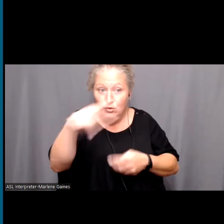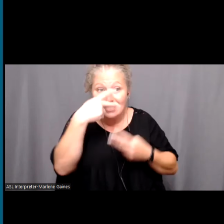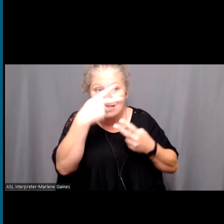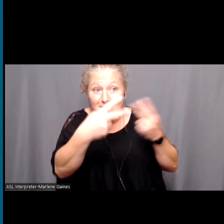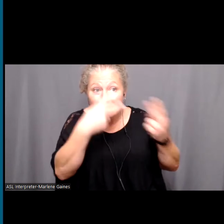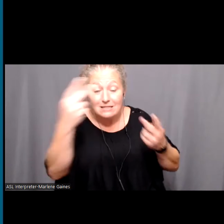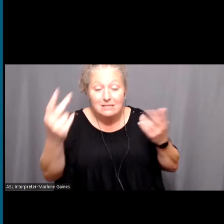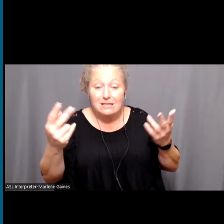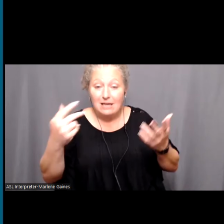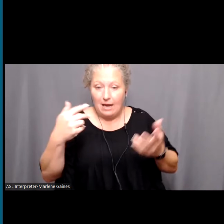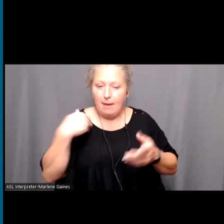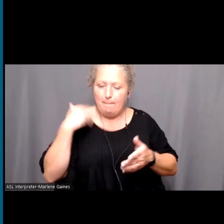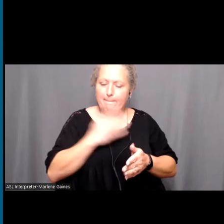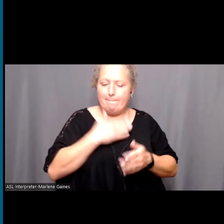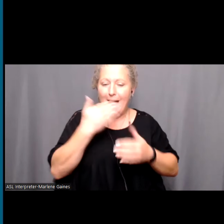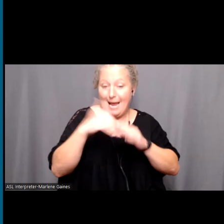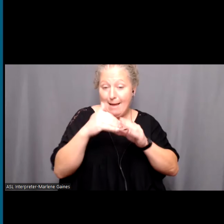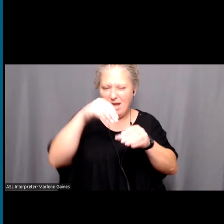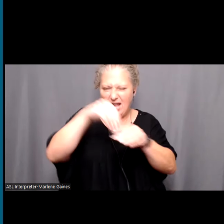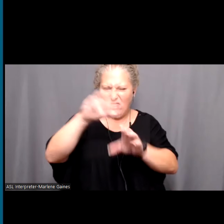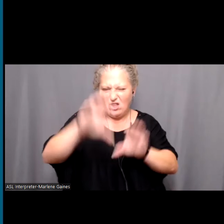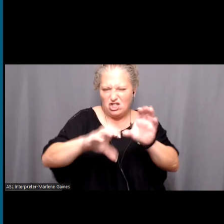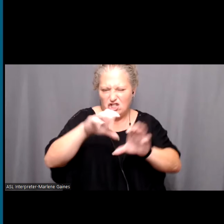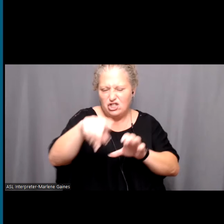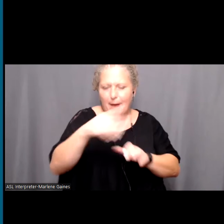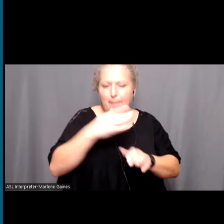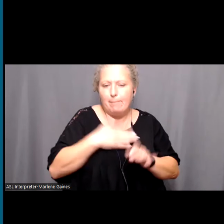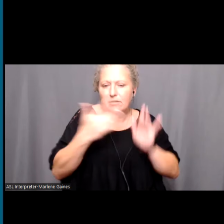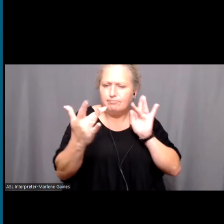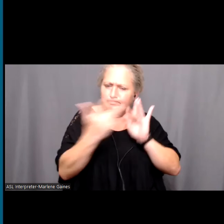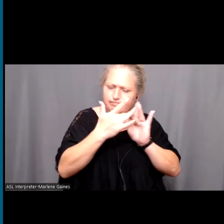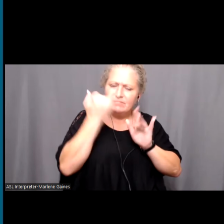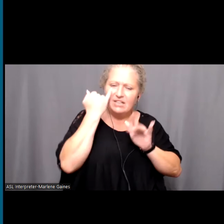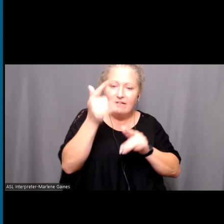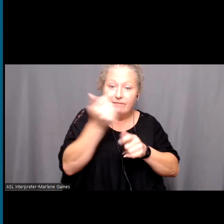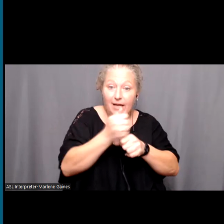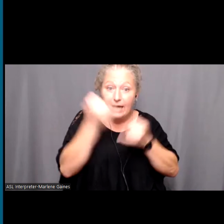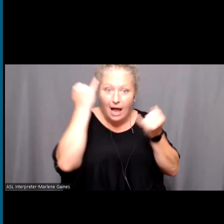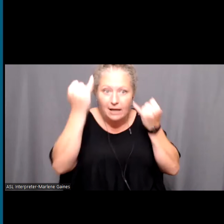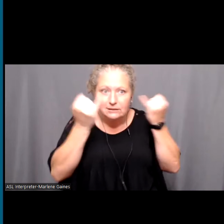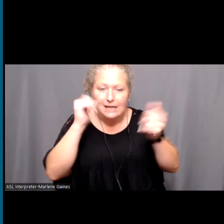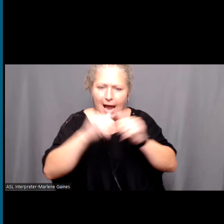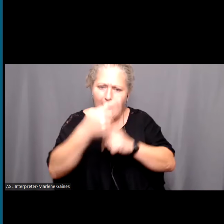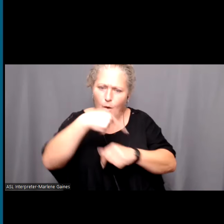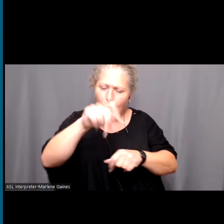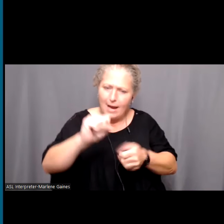and i've included my email in the chat. So please reach out if you have any ideas of how we can partner better. Thanks.